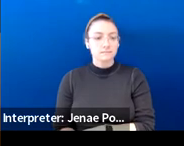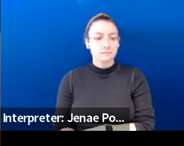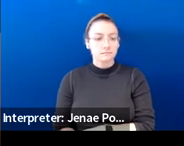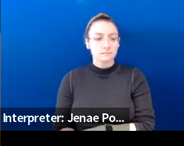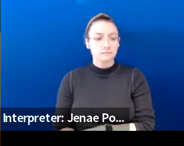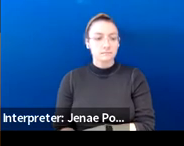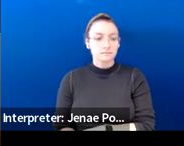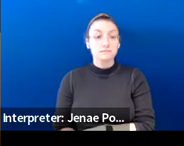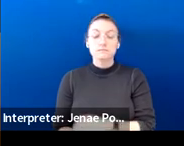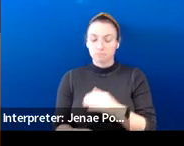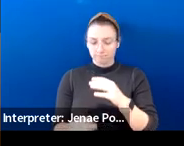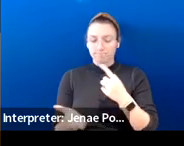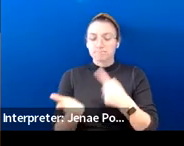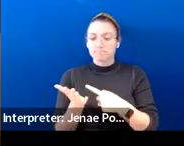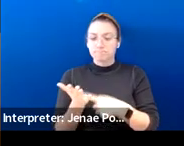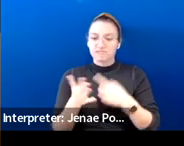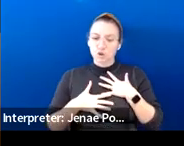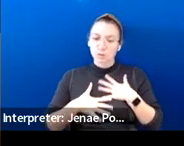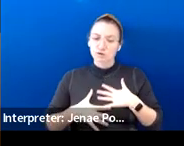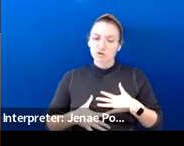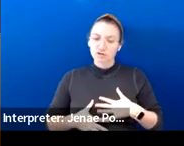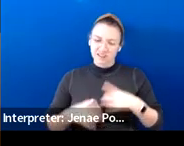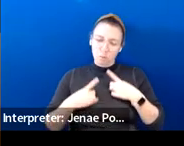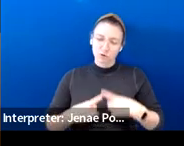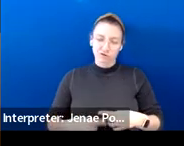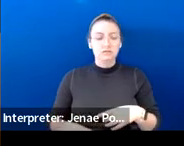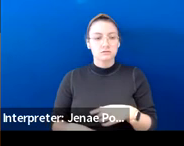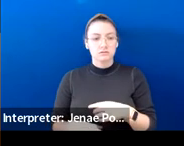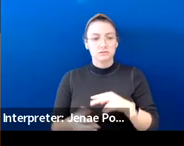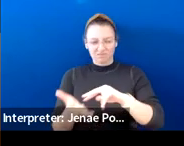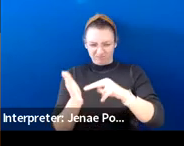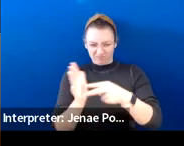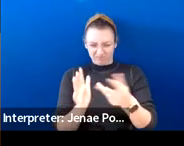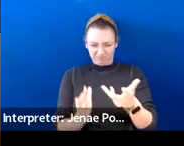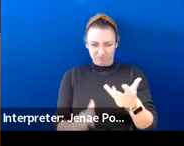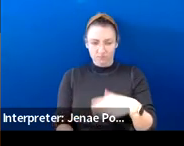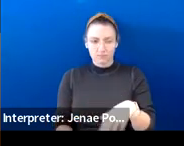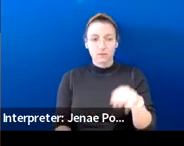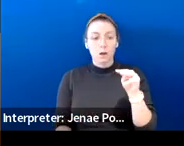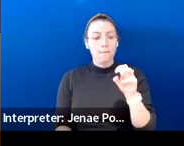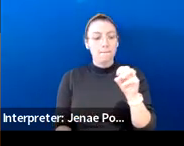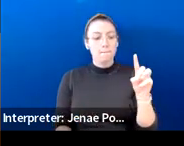so next we're talking about depression. And this can be defined as depression is a mood disorder.